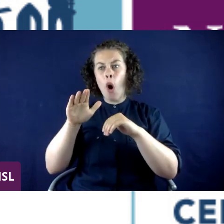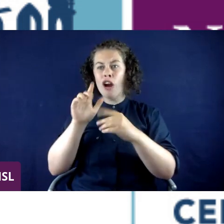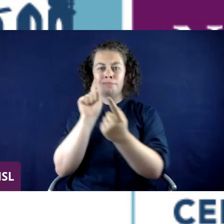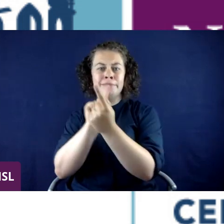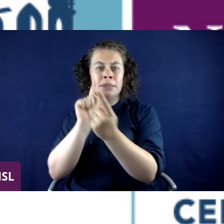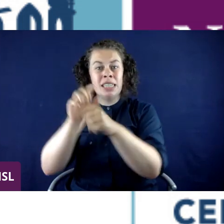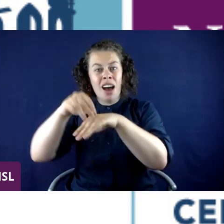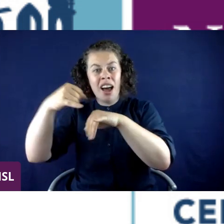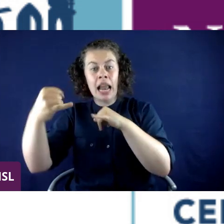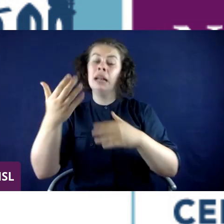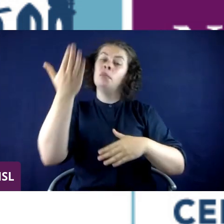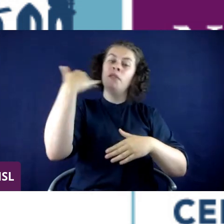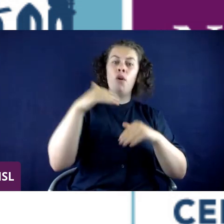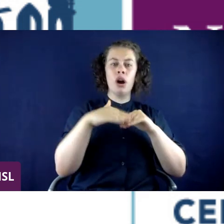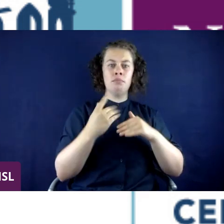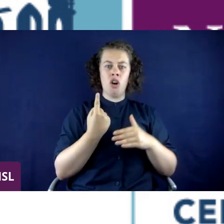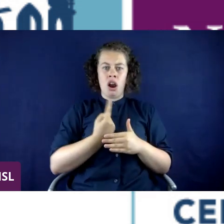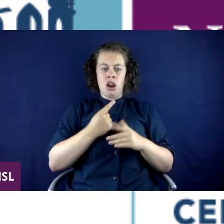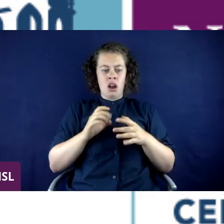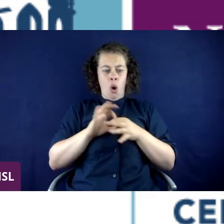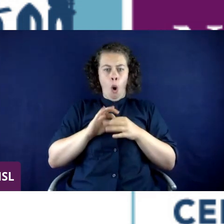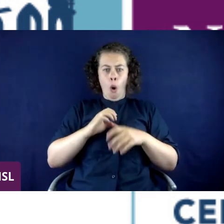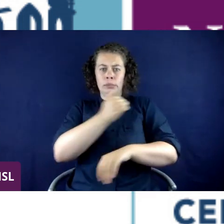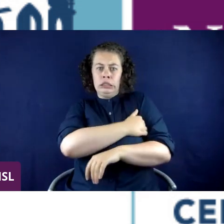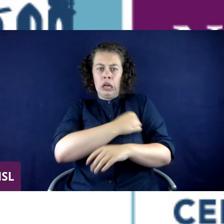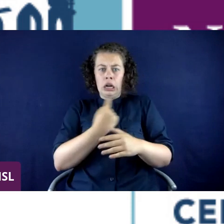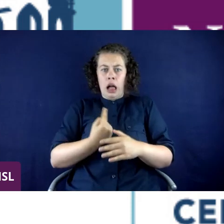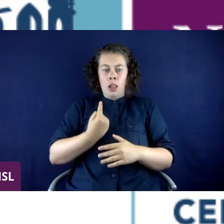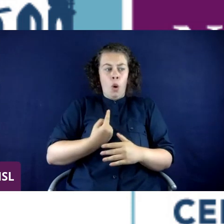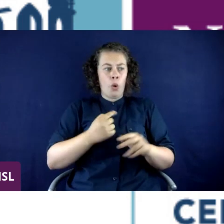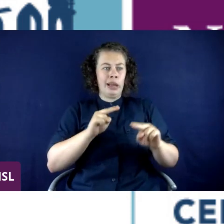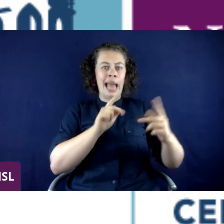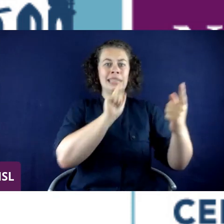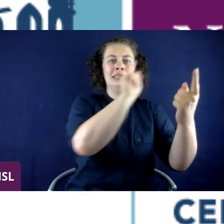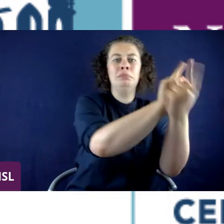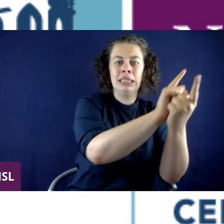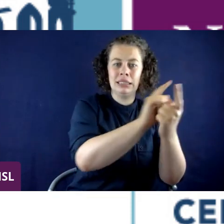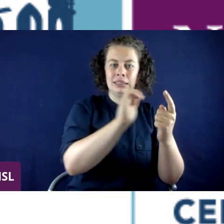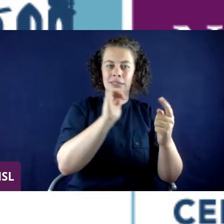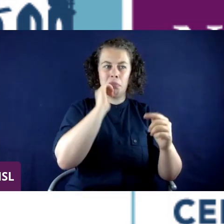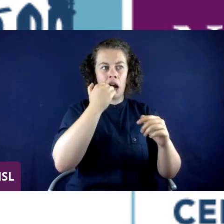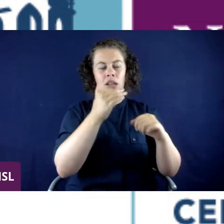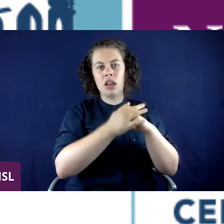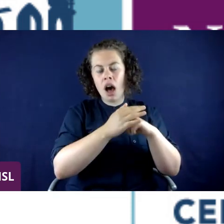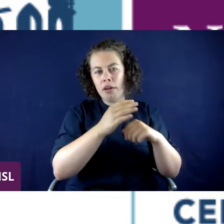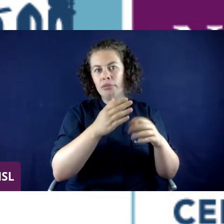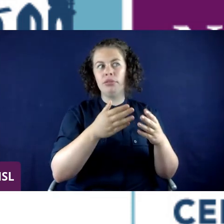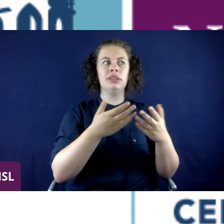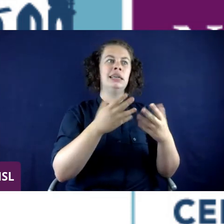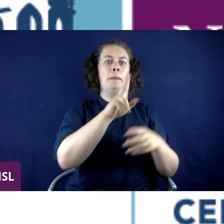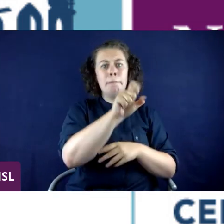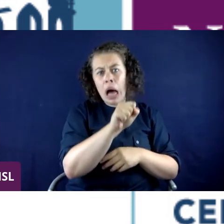Better engagement with family and friends, if you think about blind people they would not be getting onto a caller